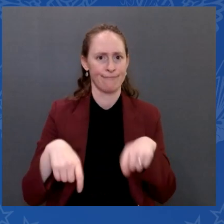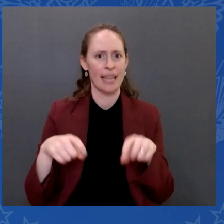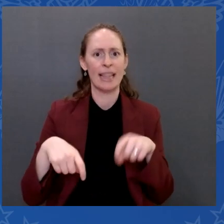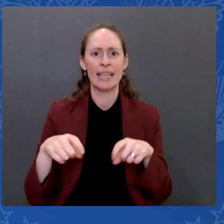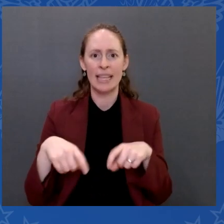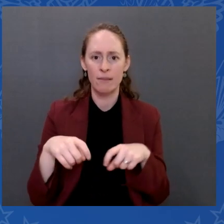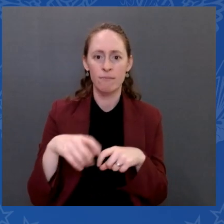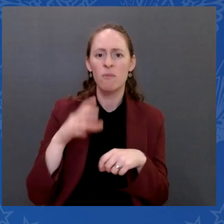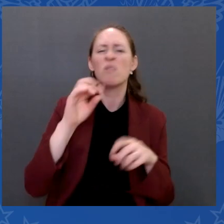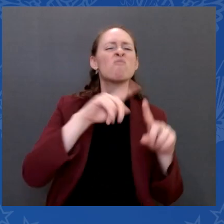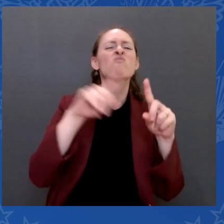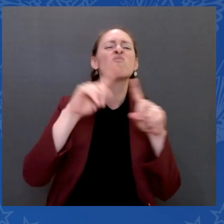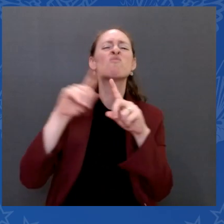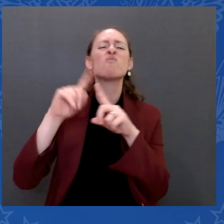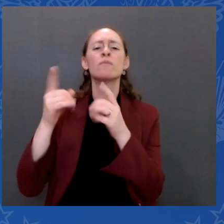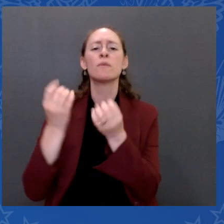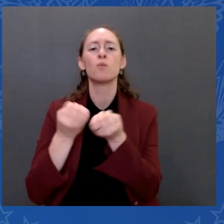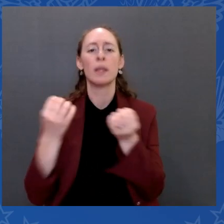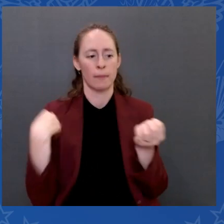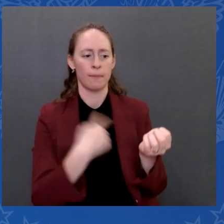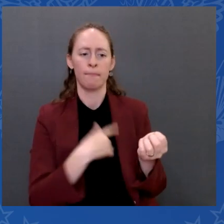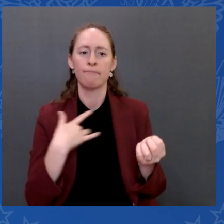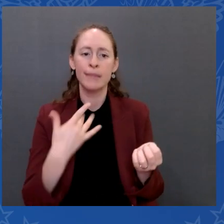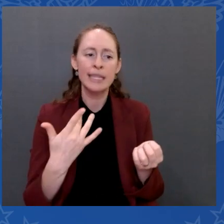on emerging technologies, just as Jim said -- quantum, AI,